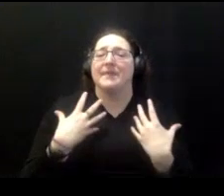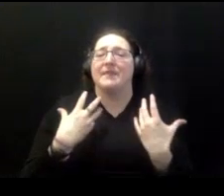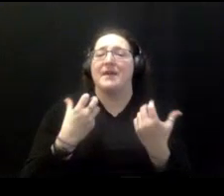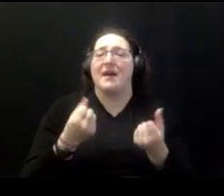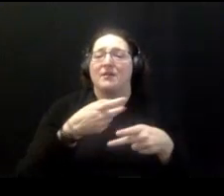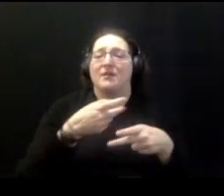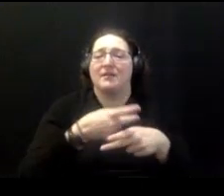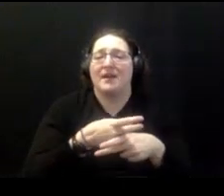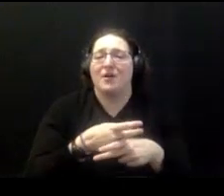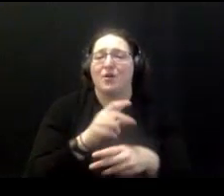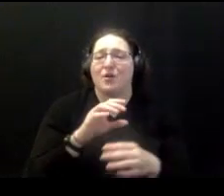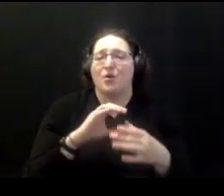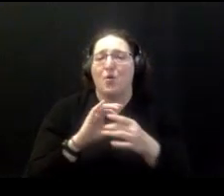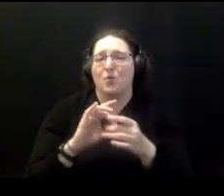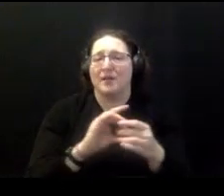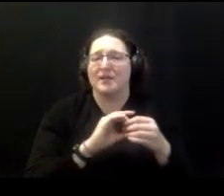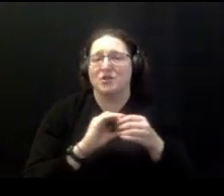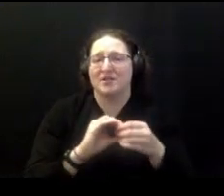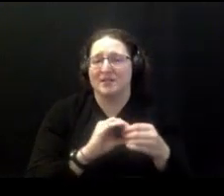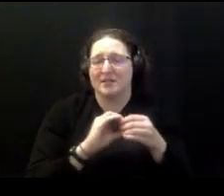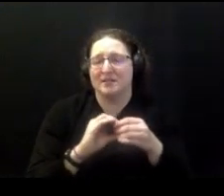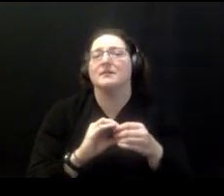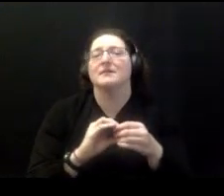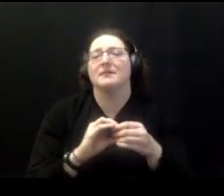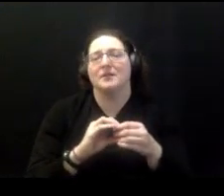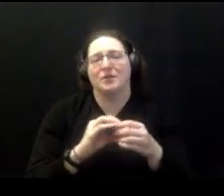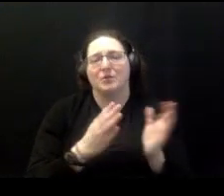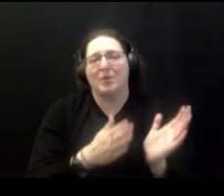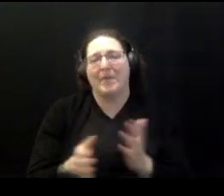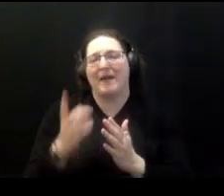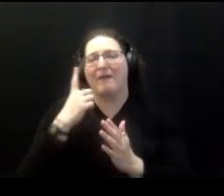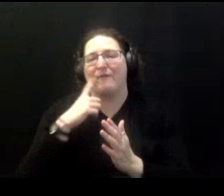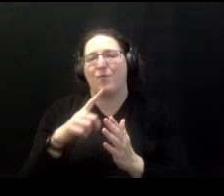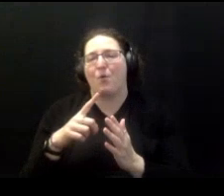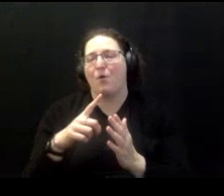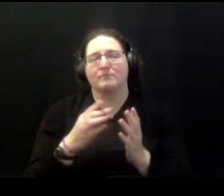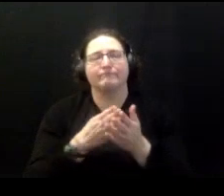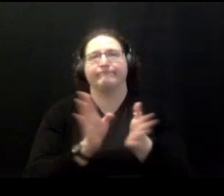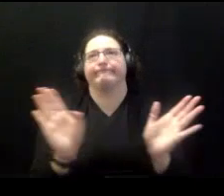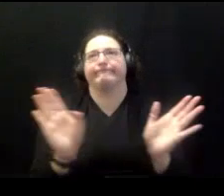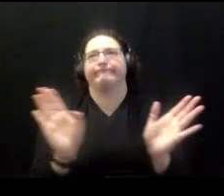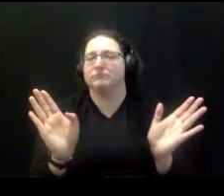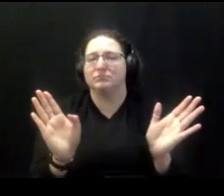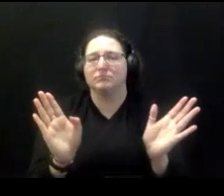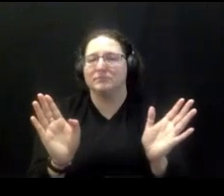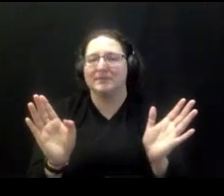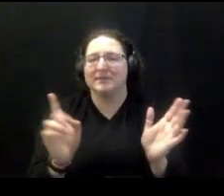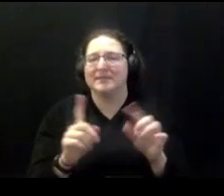to prepare the healthcare sector to respond to a wide range of disasters and emergencies.